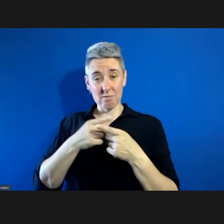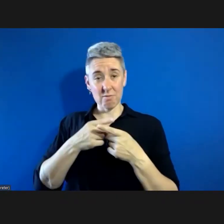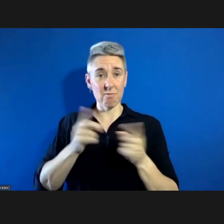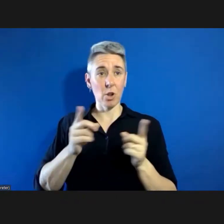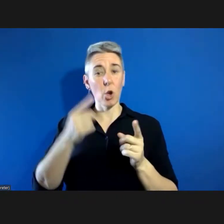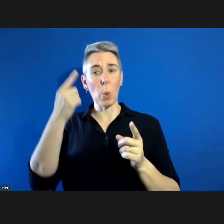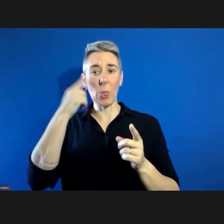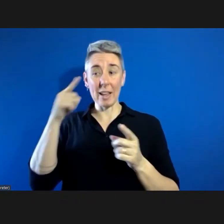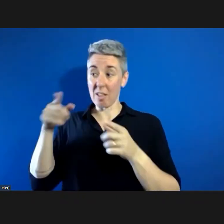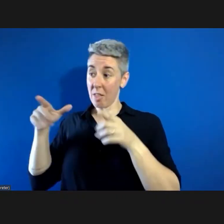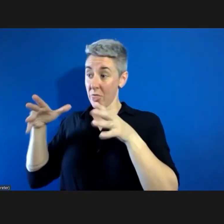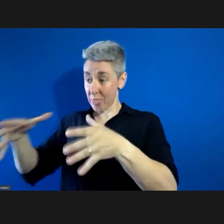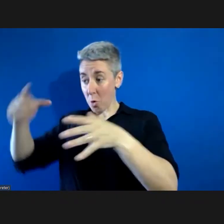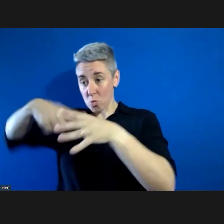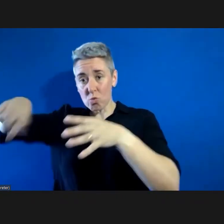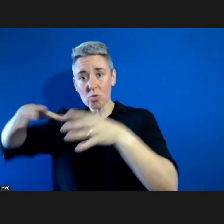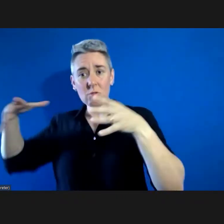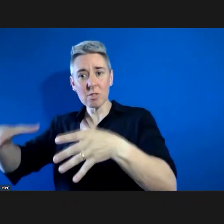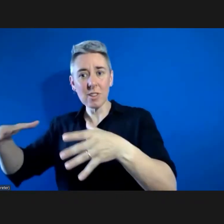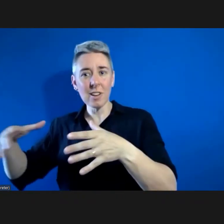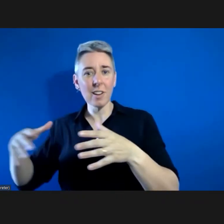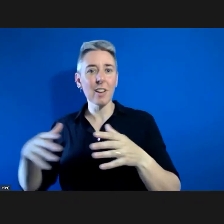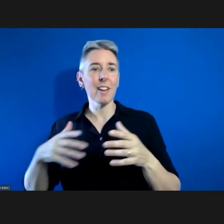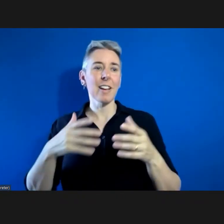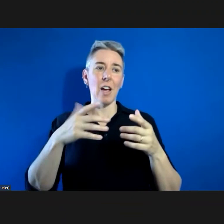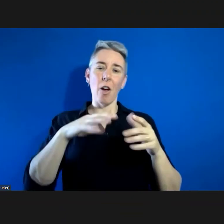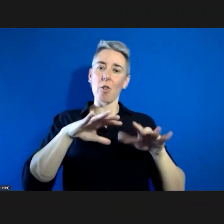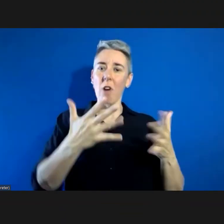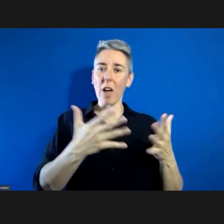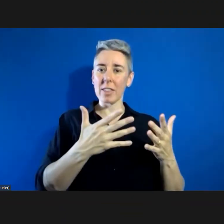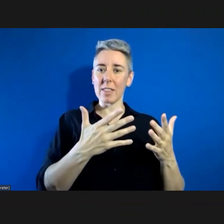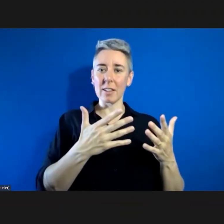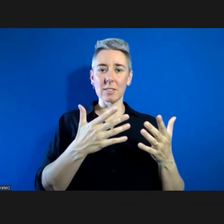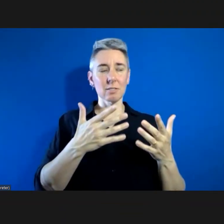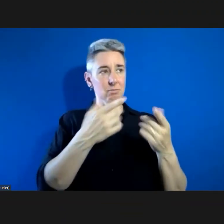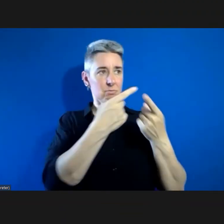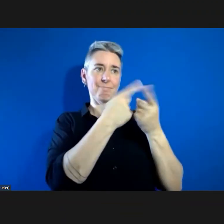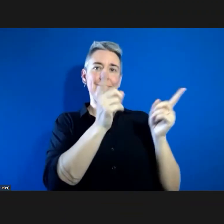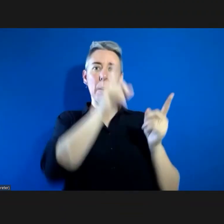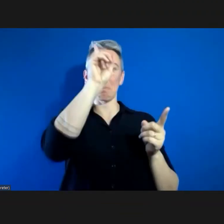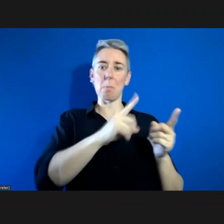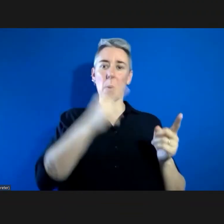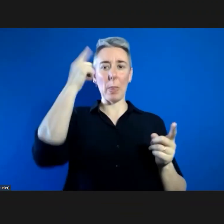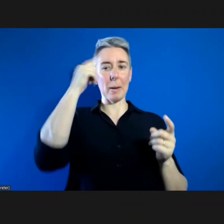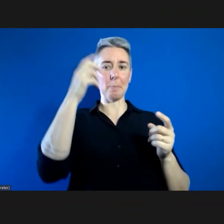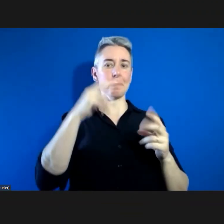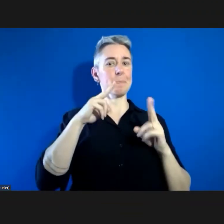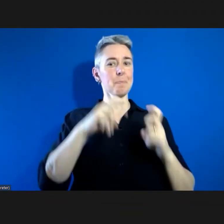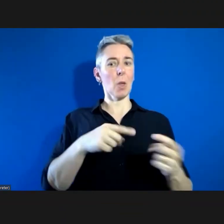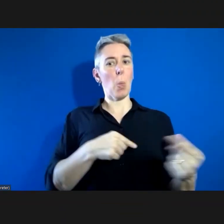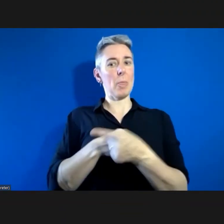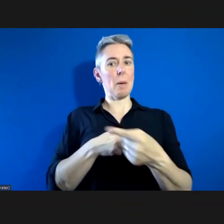to reach". I love that phrase "hard to reach". Is there a more obvious misnomer? Is there another